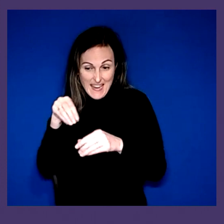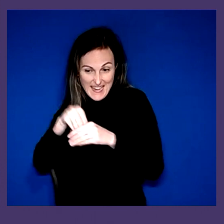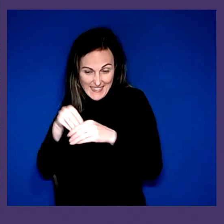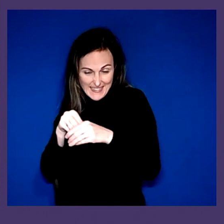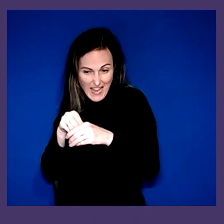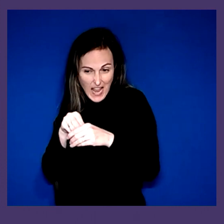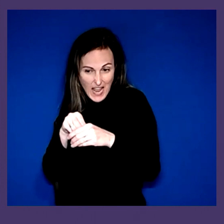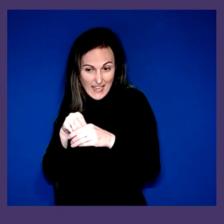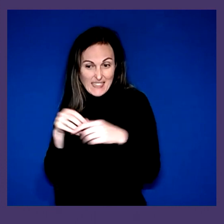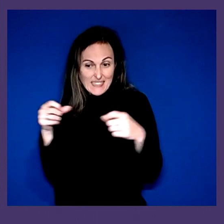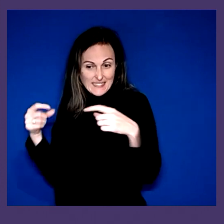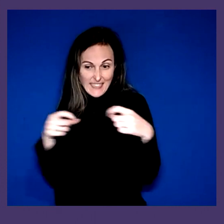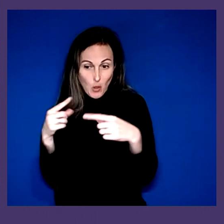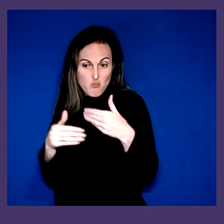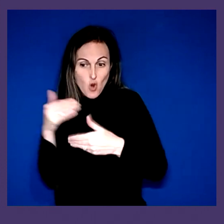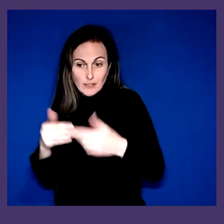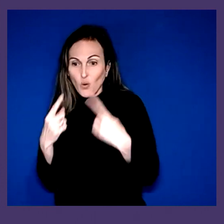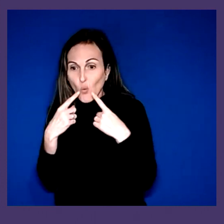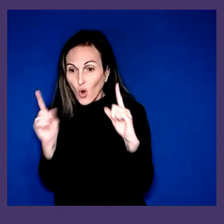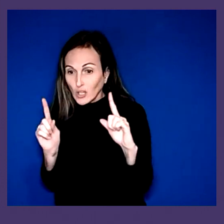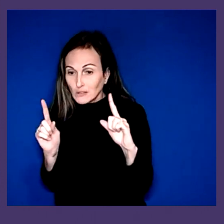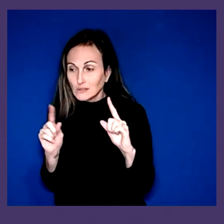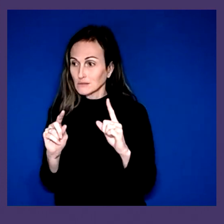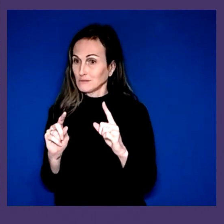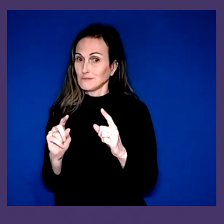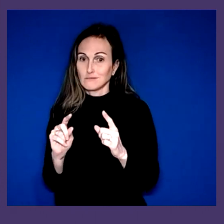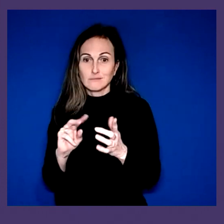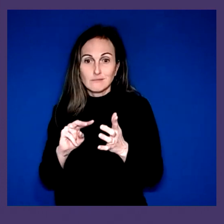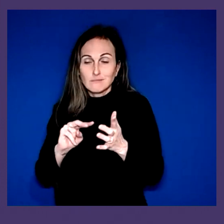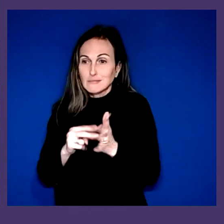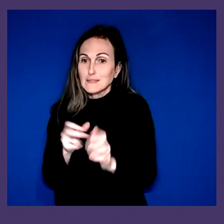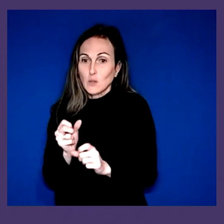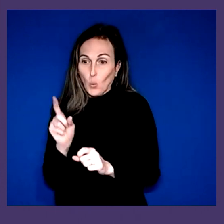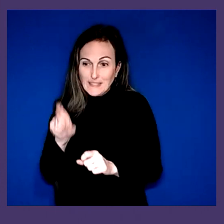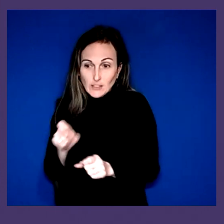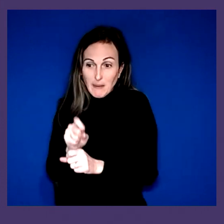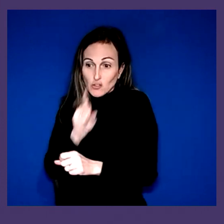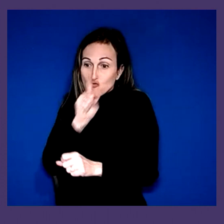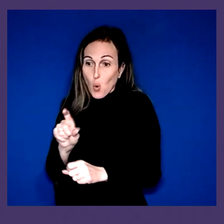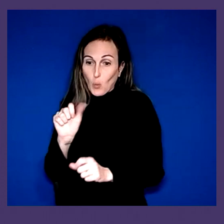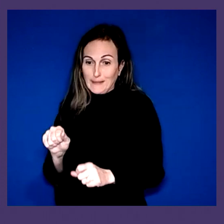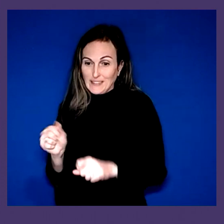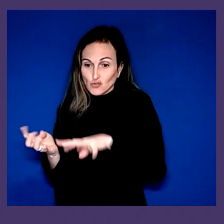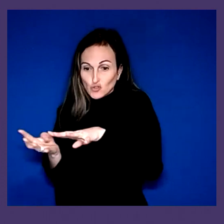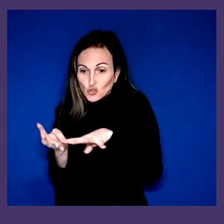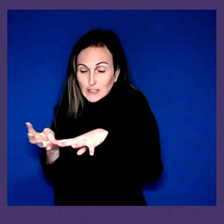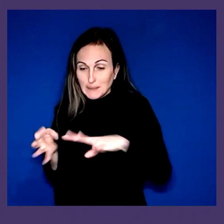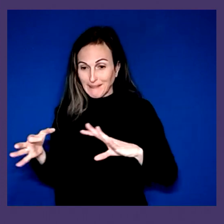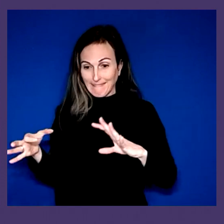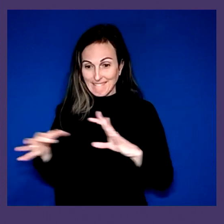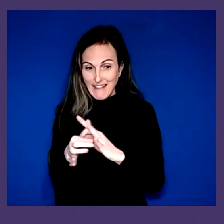to other sources like the phone or the computer, and we need to do it in a very efficient power consumption way.